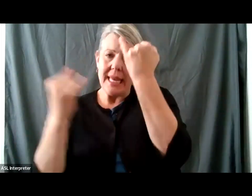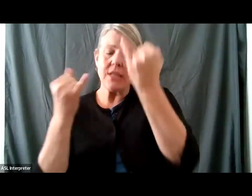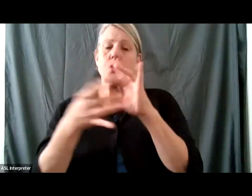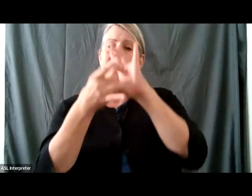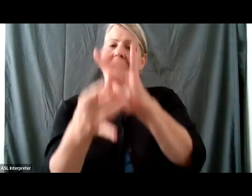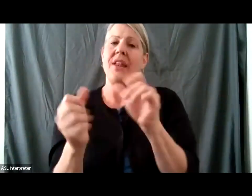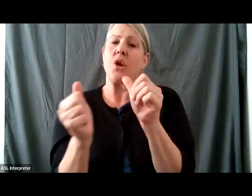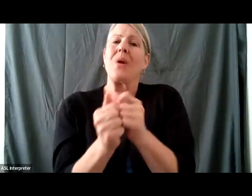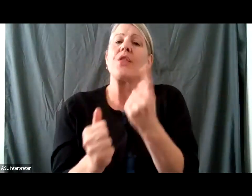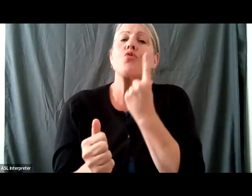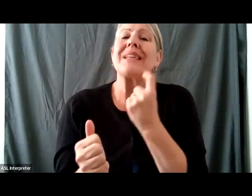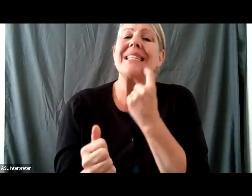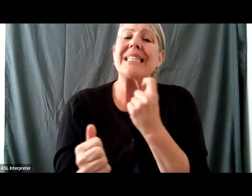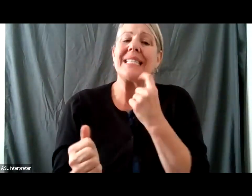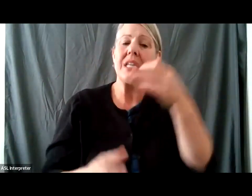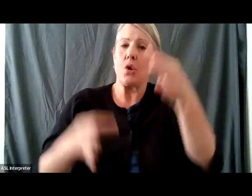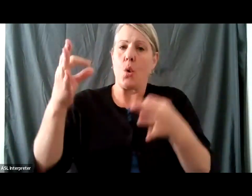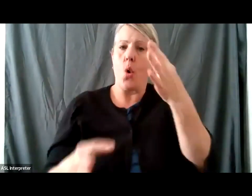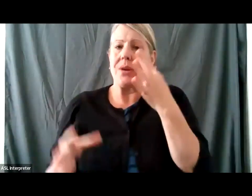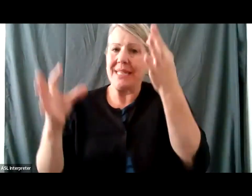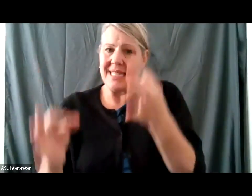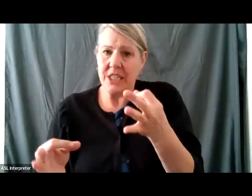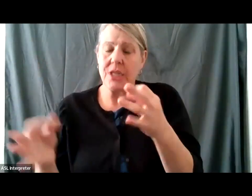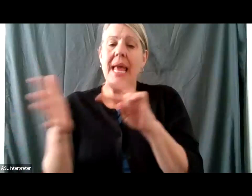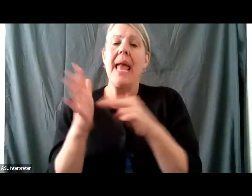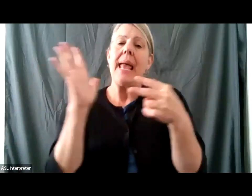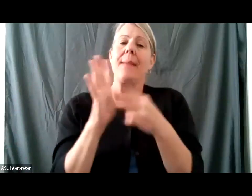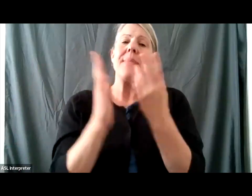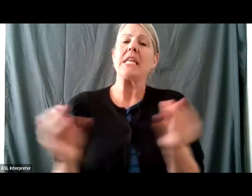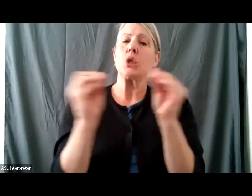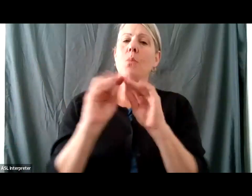So we are putting some flesh on the bones of what it means to be a most integrated setting